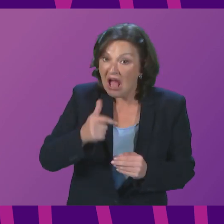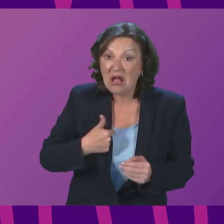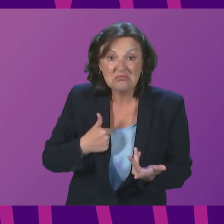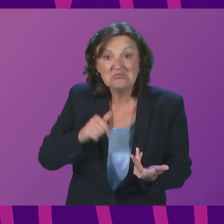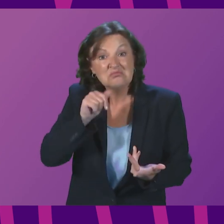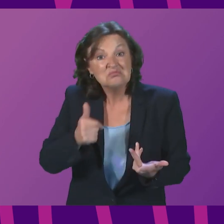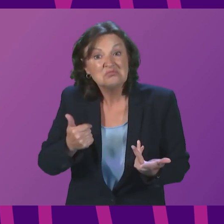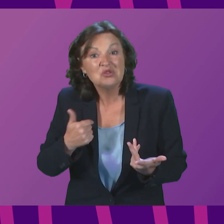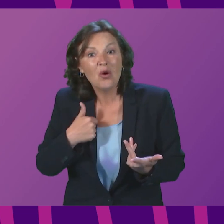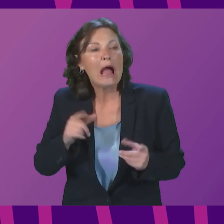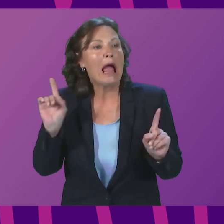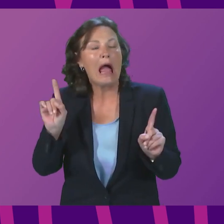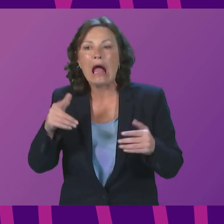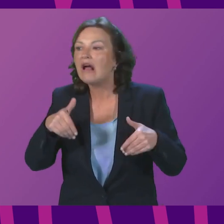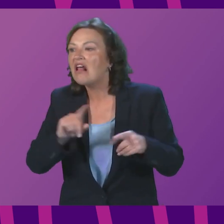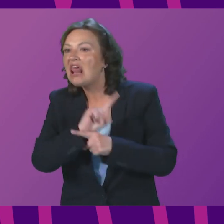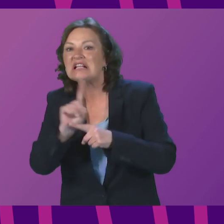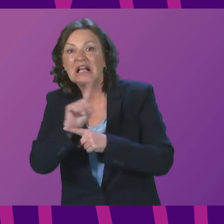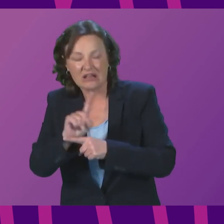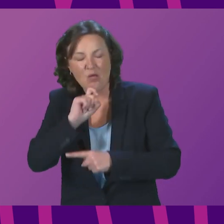In relation to the wider issue, yes, I do have a law degree.